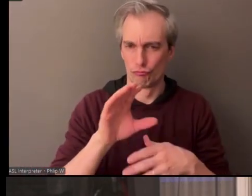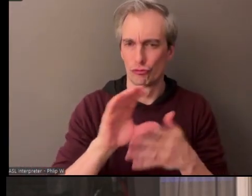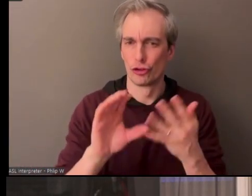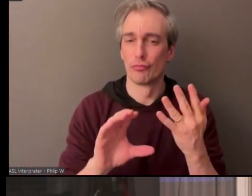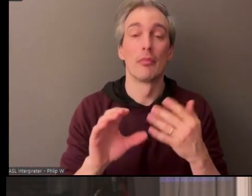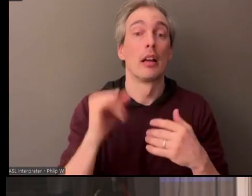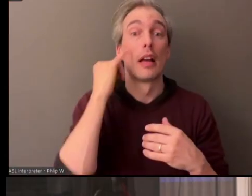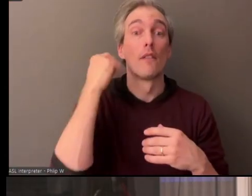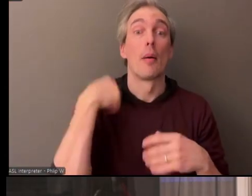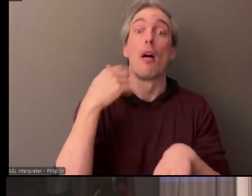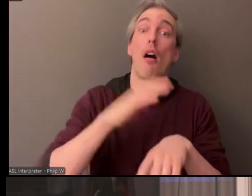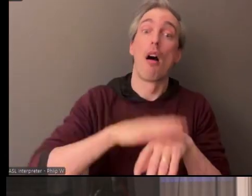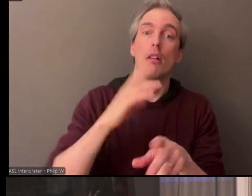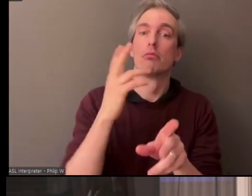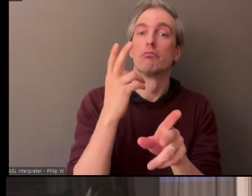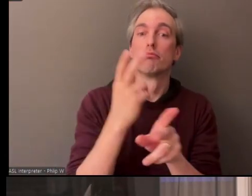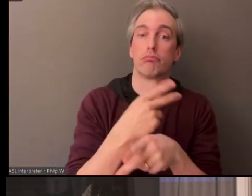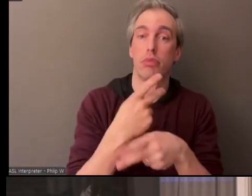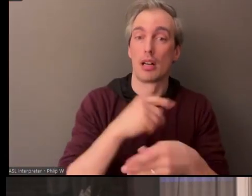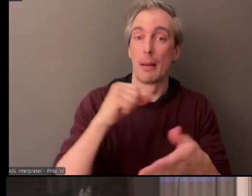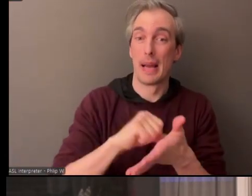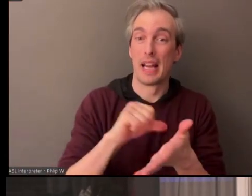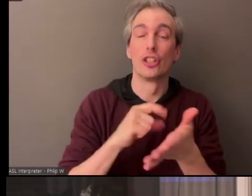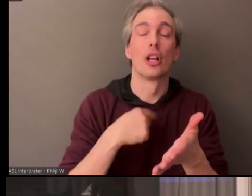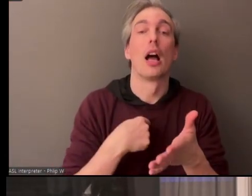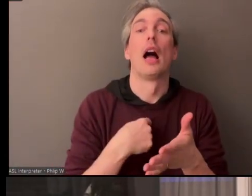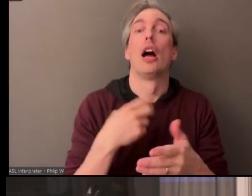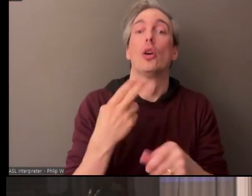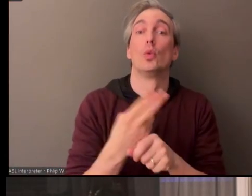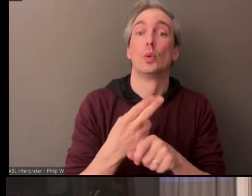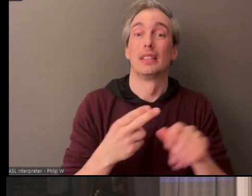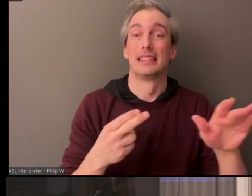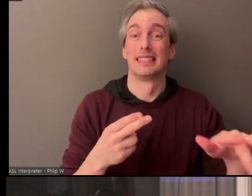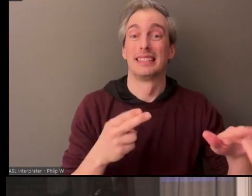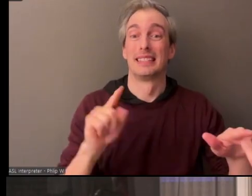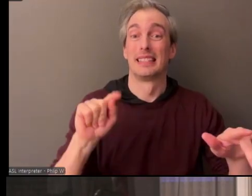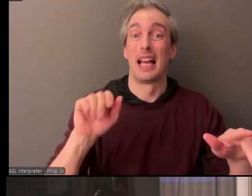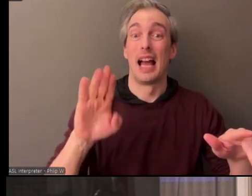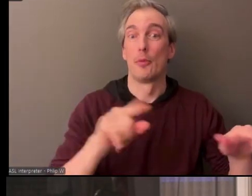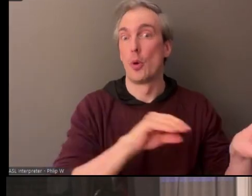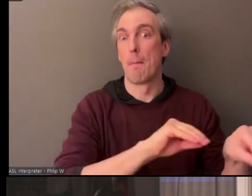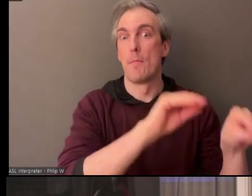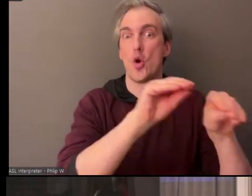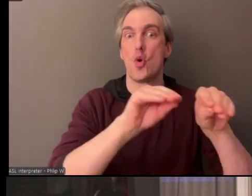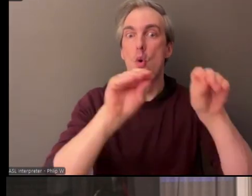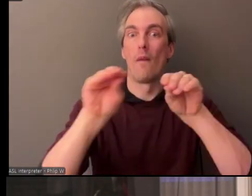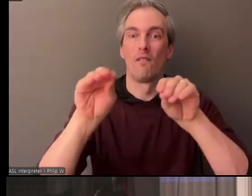focus to the button, I see focus is strongly visually indicated. Huh. Okay.